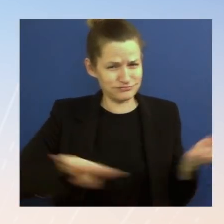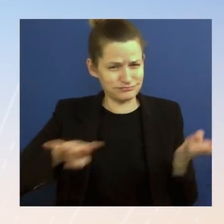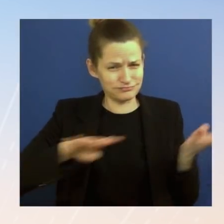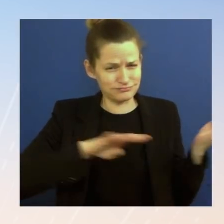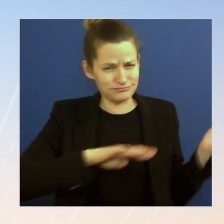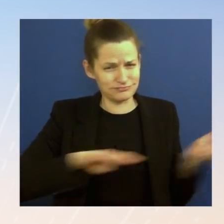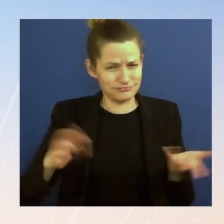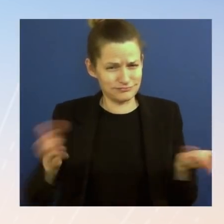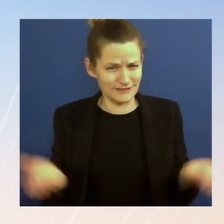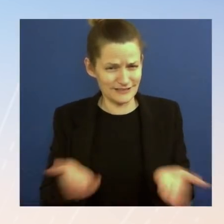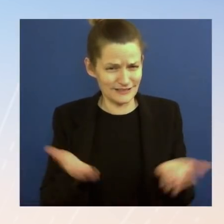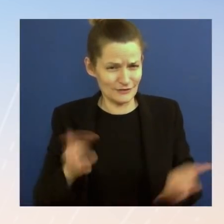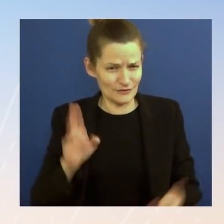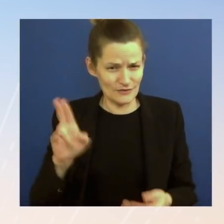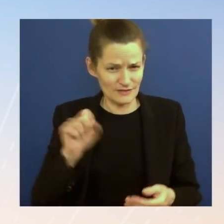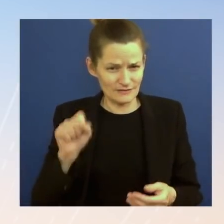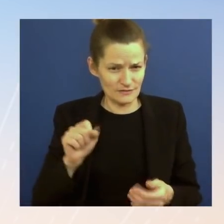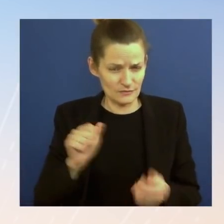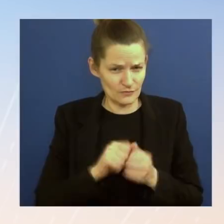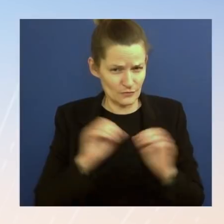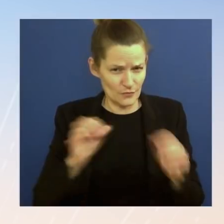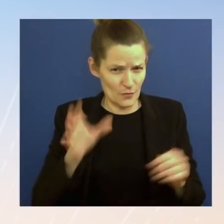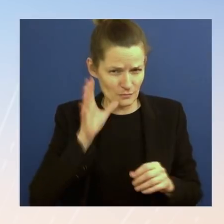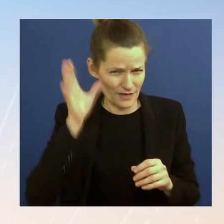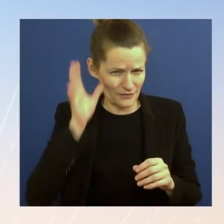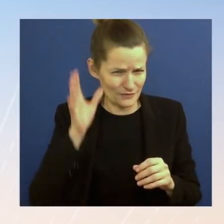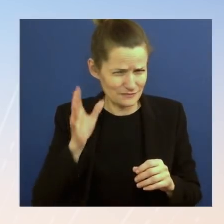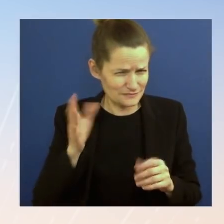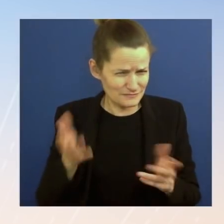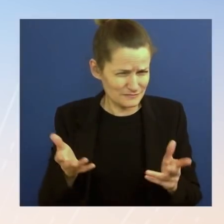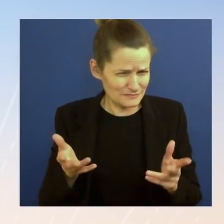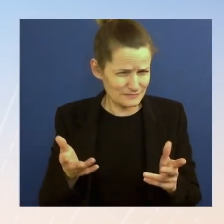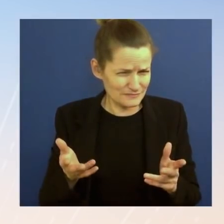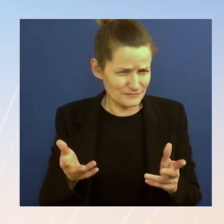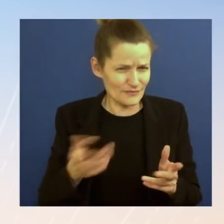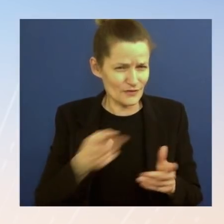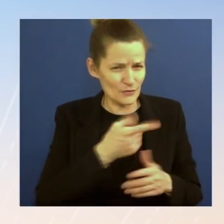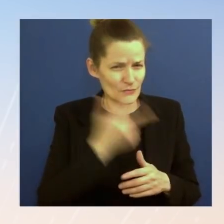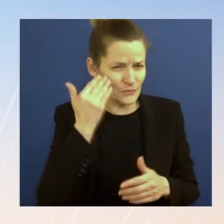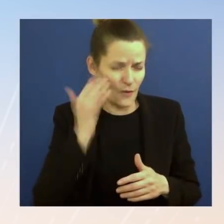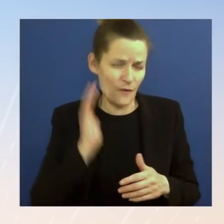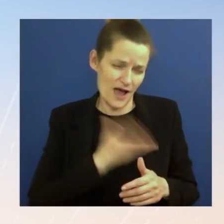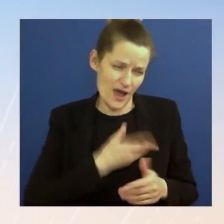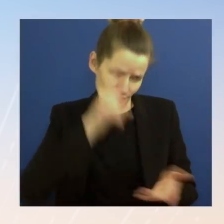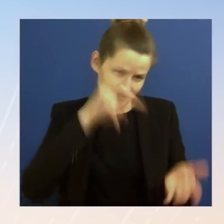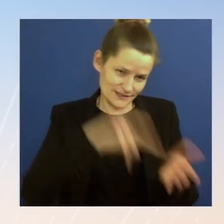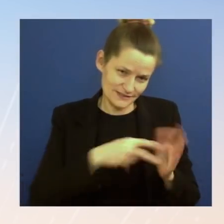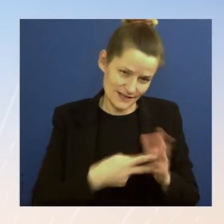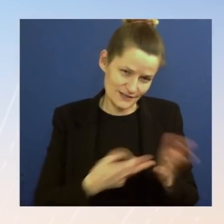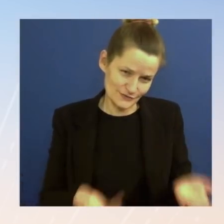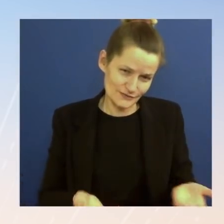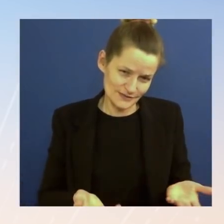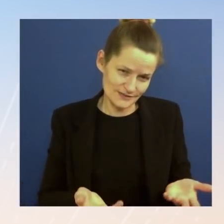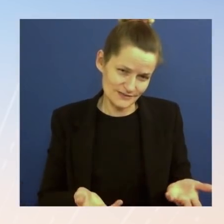or implementing it. As you know, our intention is certainly not to put more children at da- -- in danger or put them --